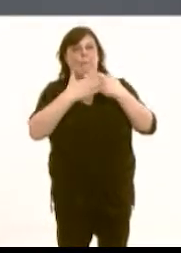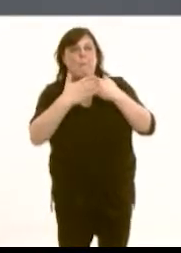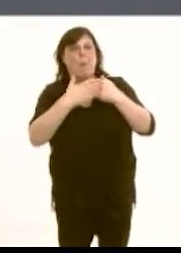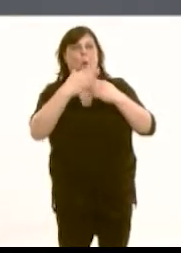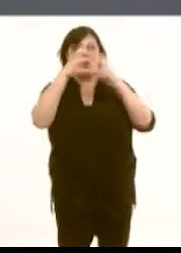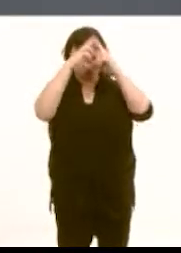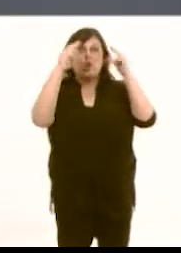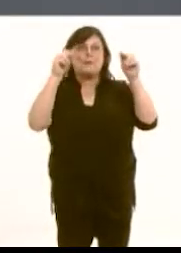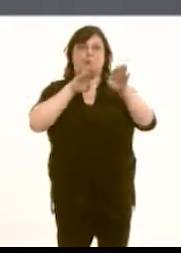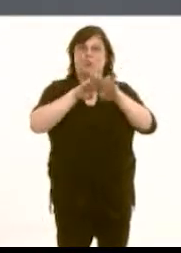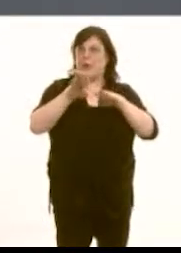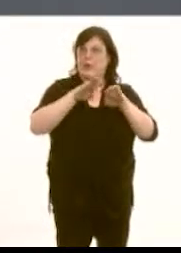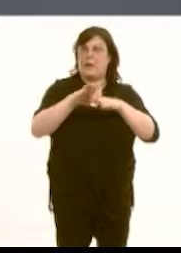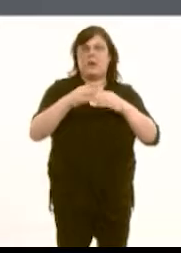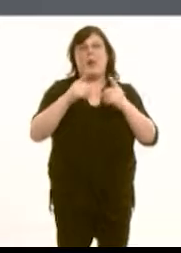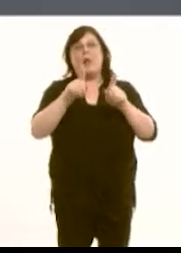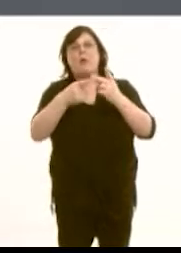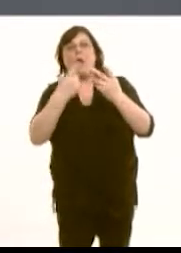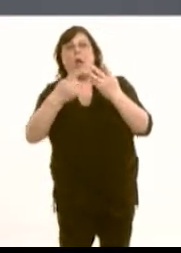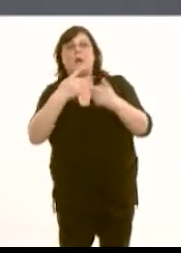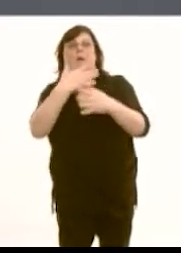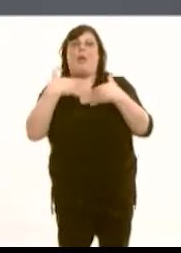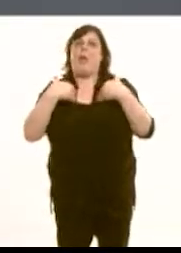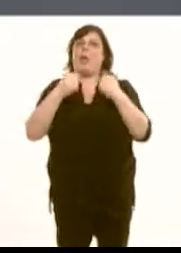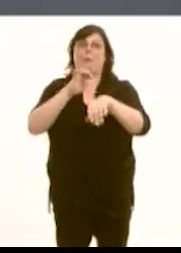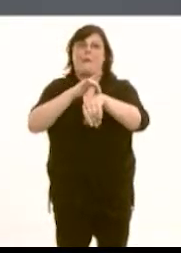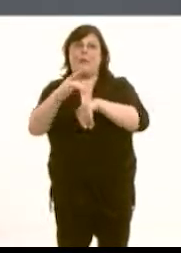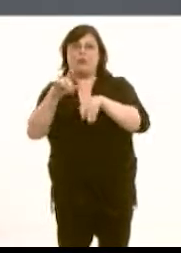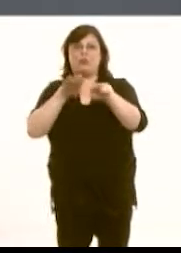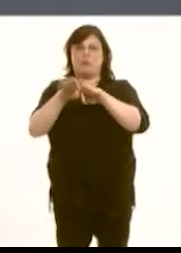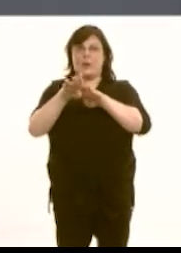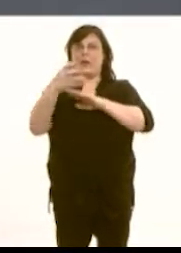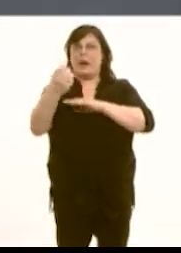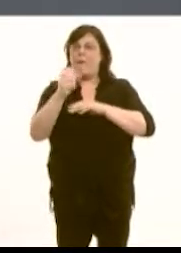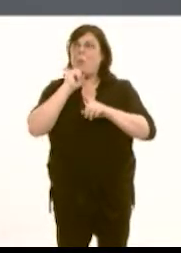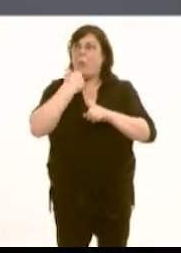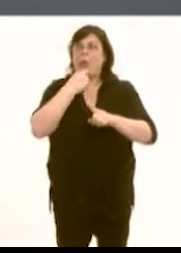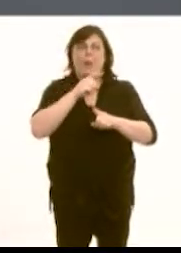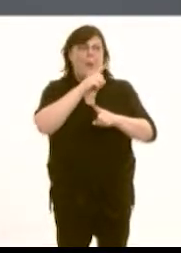and other health professionals, but youíve not increased the number of places for doctors.